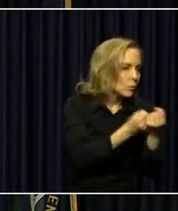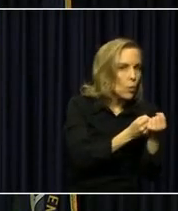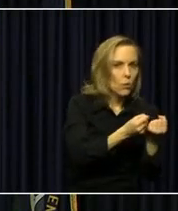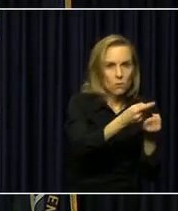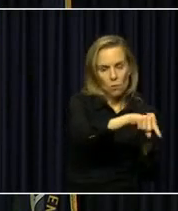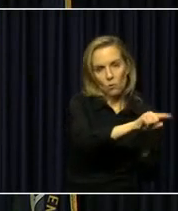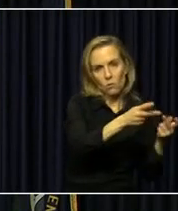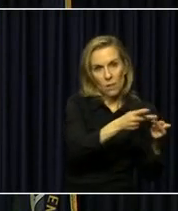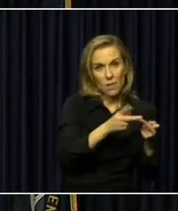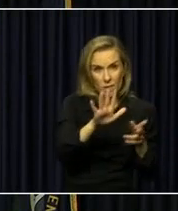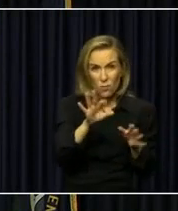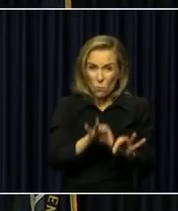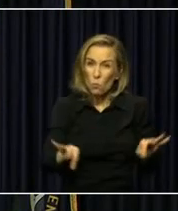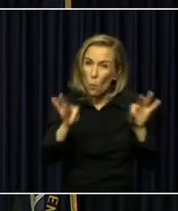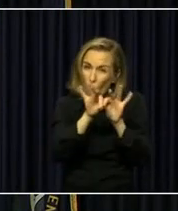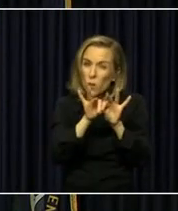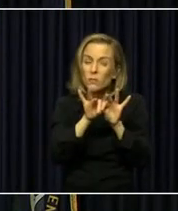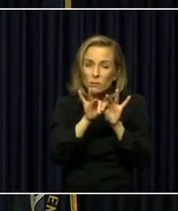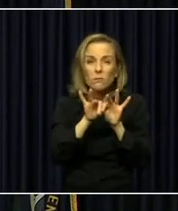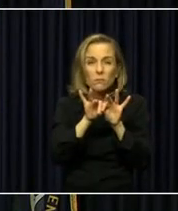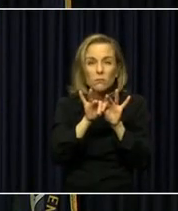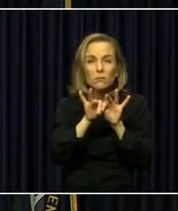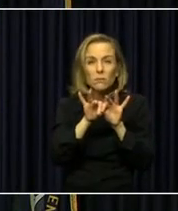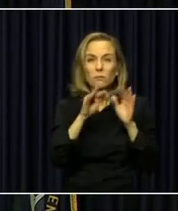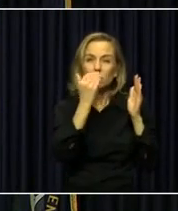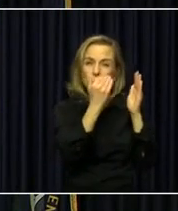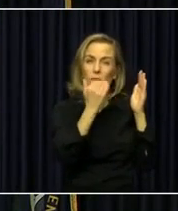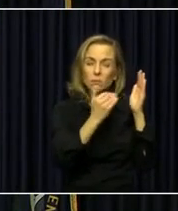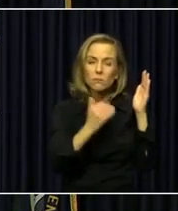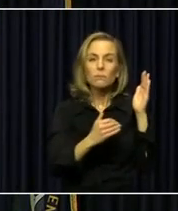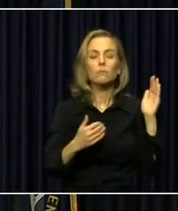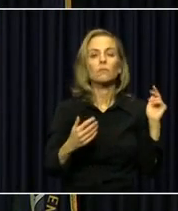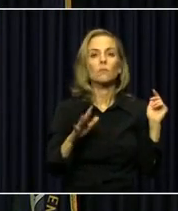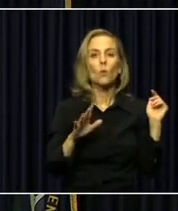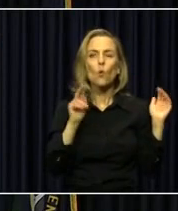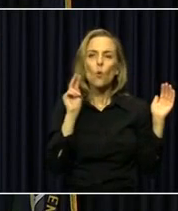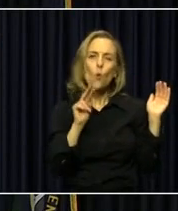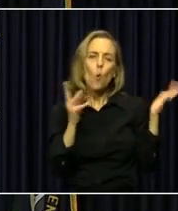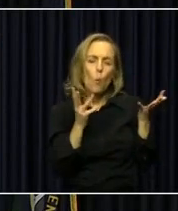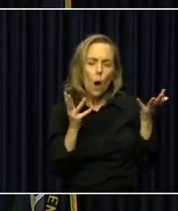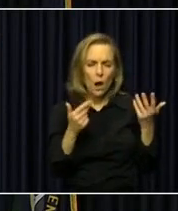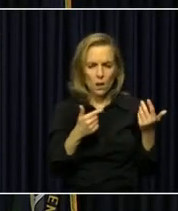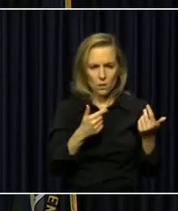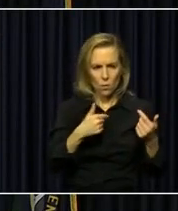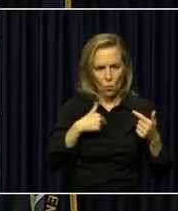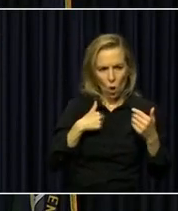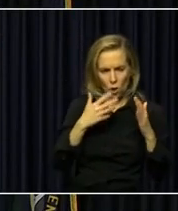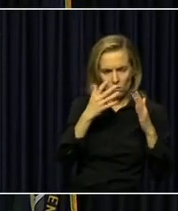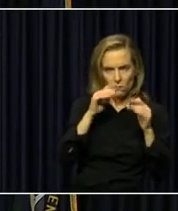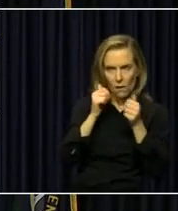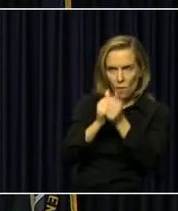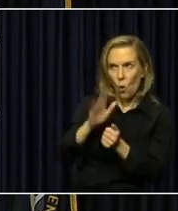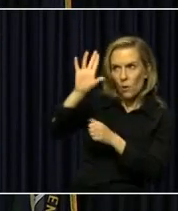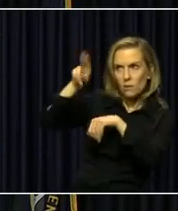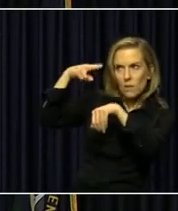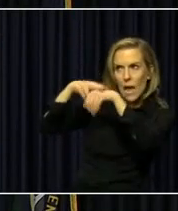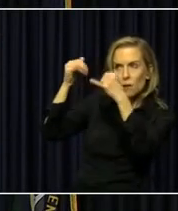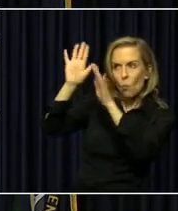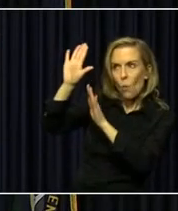GETTING SICK. SO THOSE RECOMMENDATIONS ARE OUT THERE. WHEN DO YOU TRANSFER SOMEBODY?